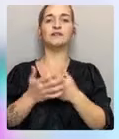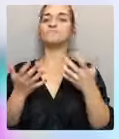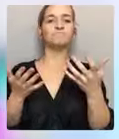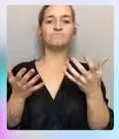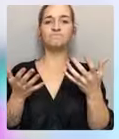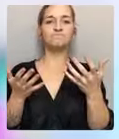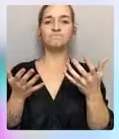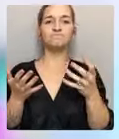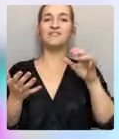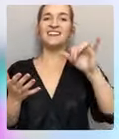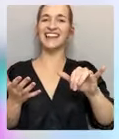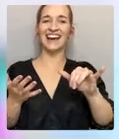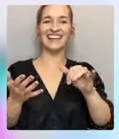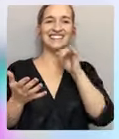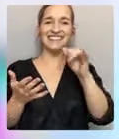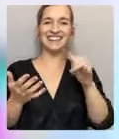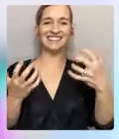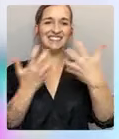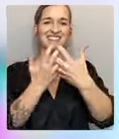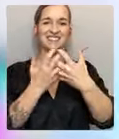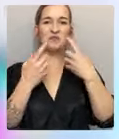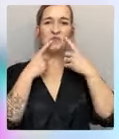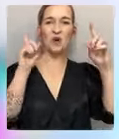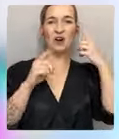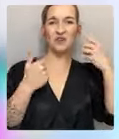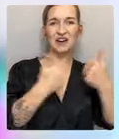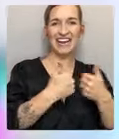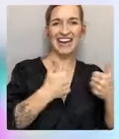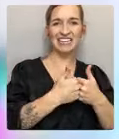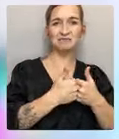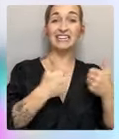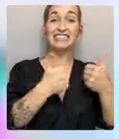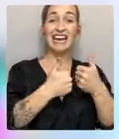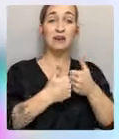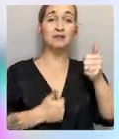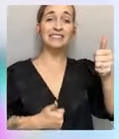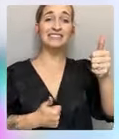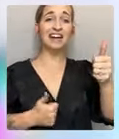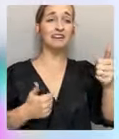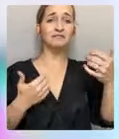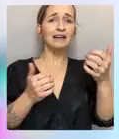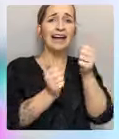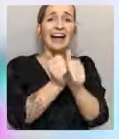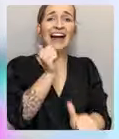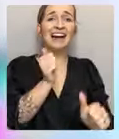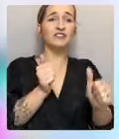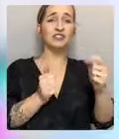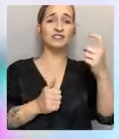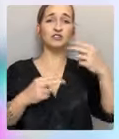However, that doesn't work at all, when it comes to gaming, because gaming is so,